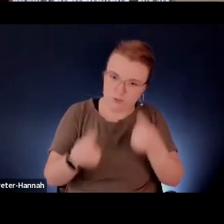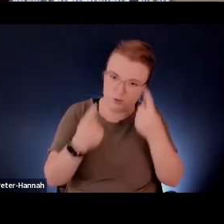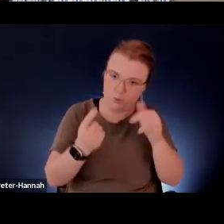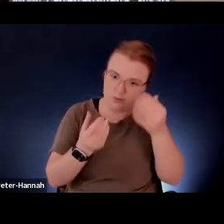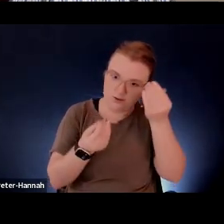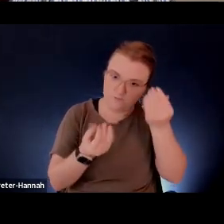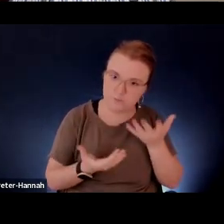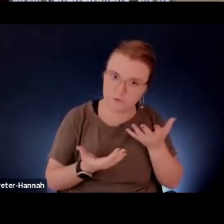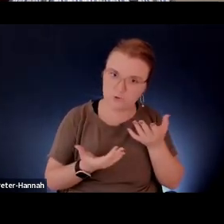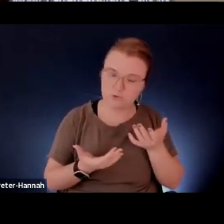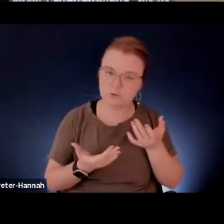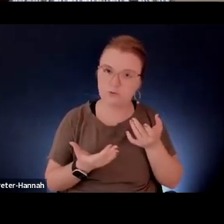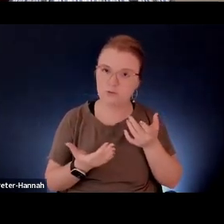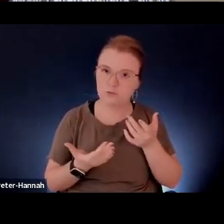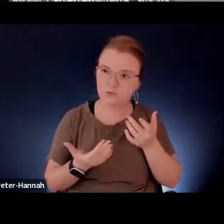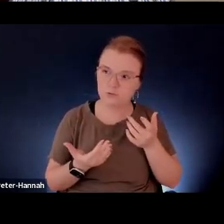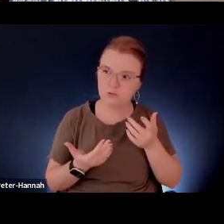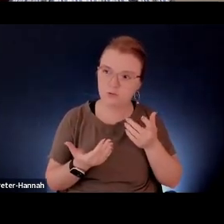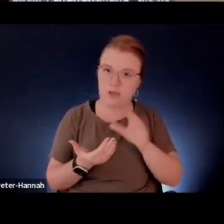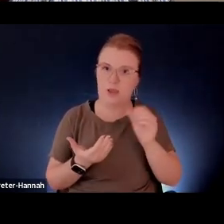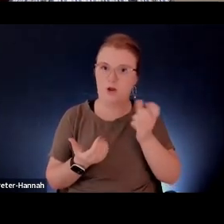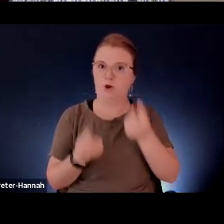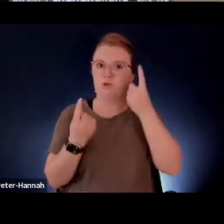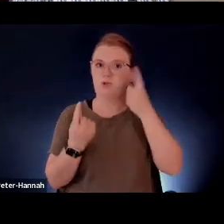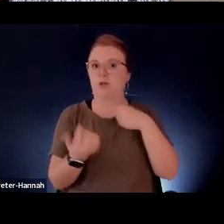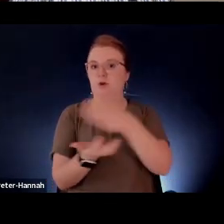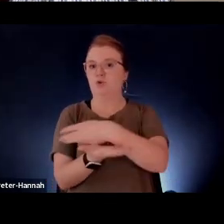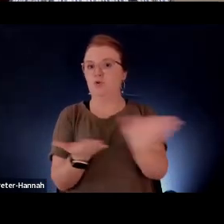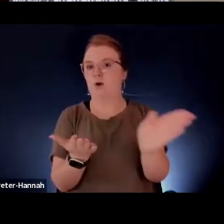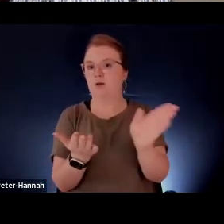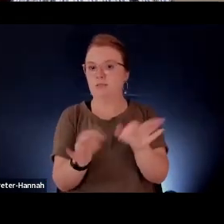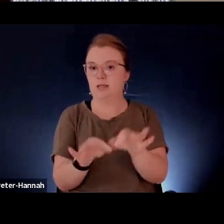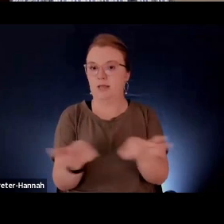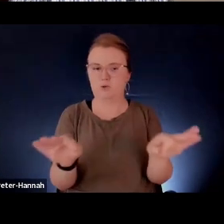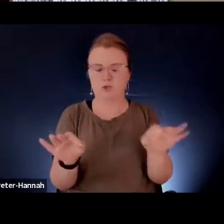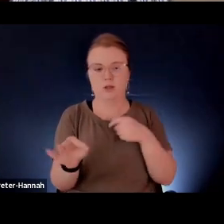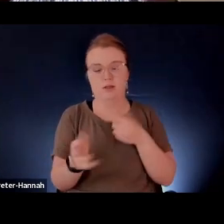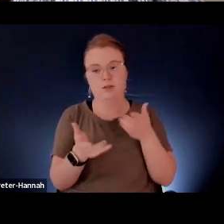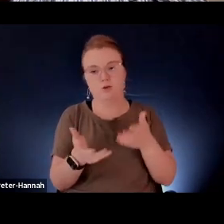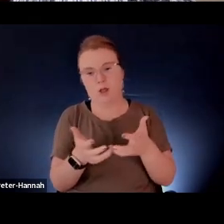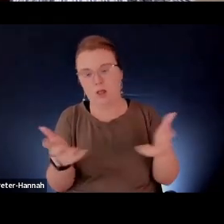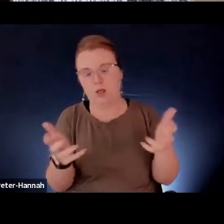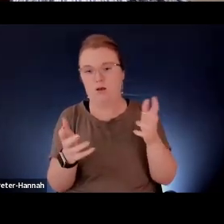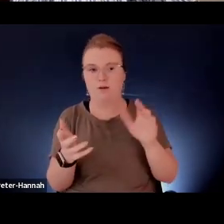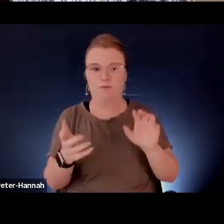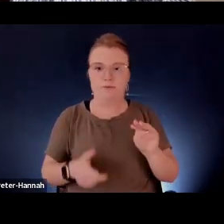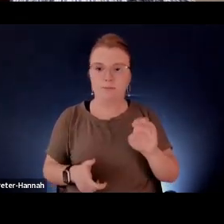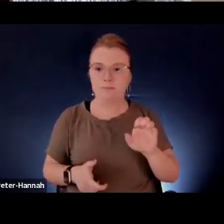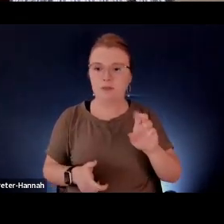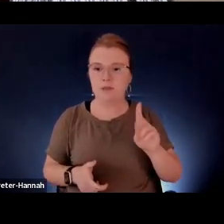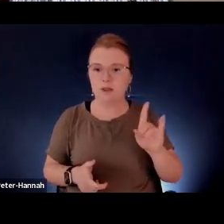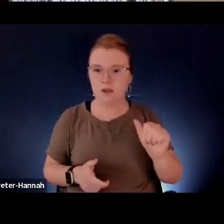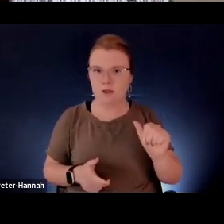and understand those across languages. And there's lots of media out there, which we're gonna get into later on in the presentation